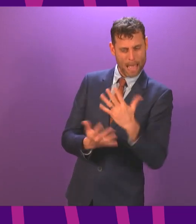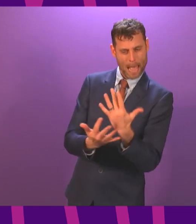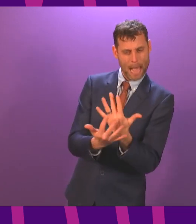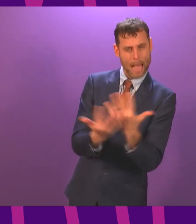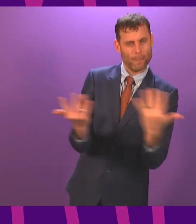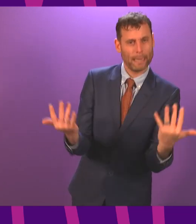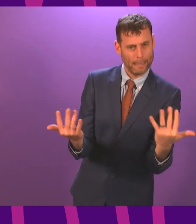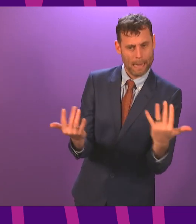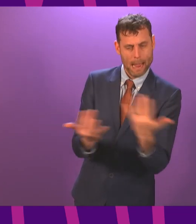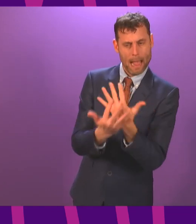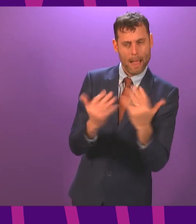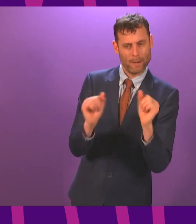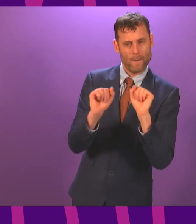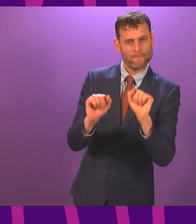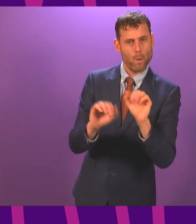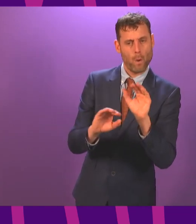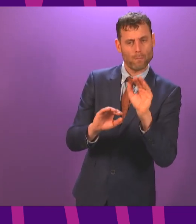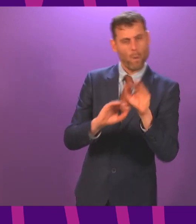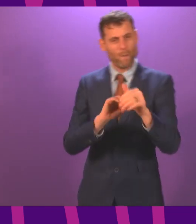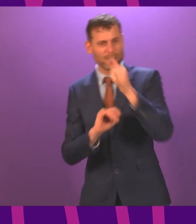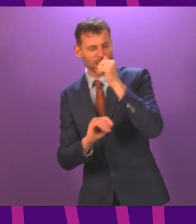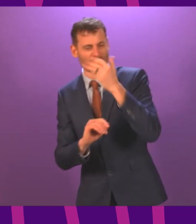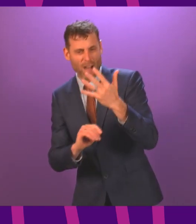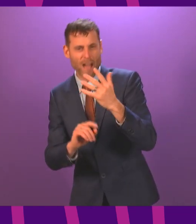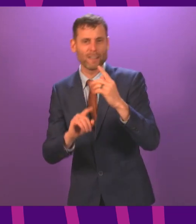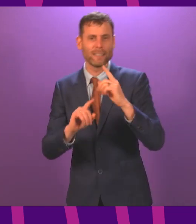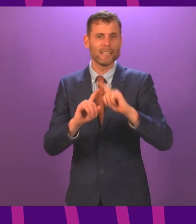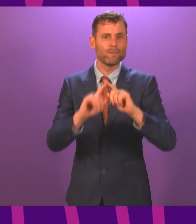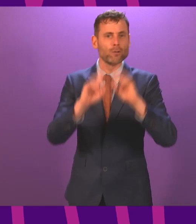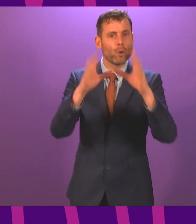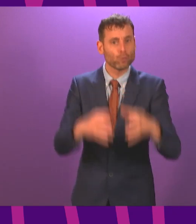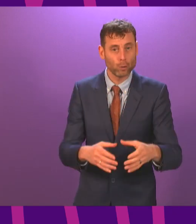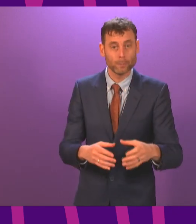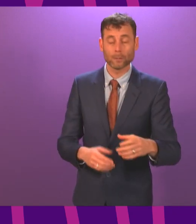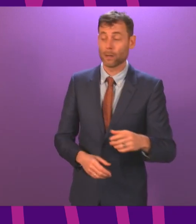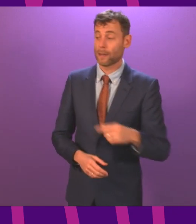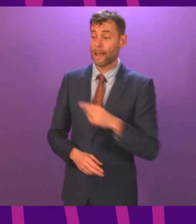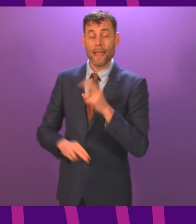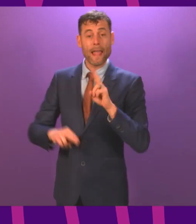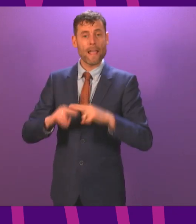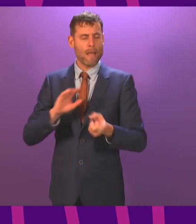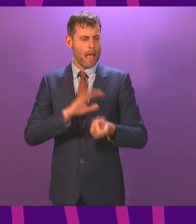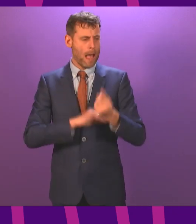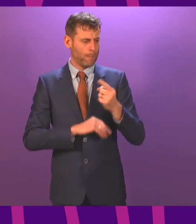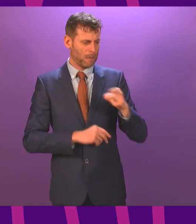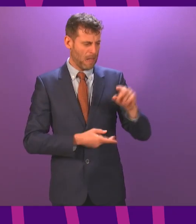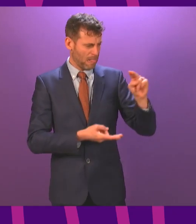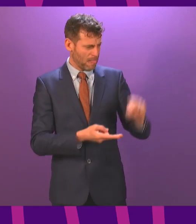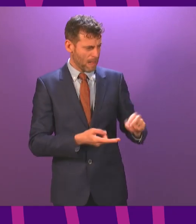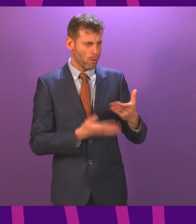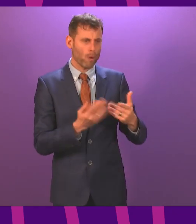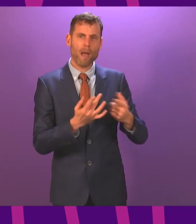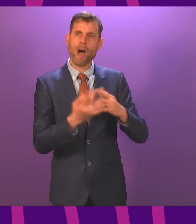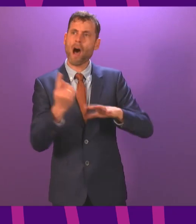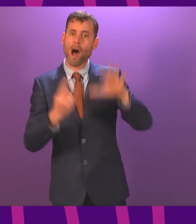different eligibility groups. Therefore, there is no unfairness in the system for allocating the vaccine. However, if there has been a particular issue in Lanarkshire that I am